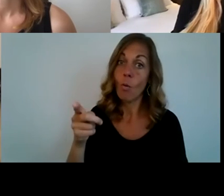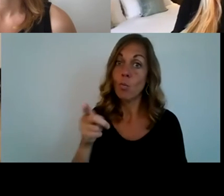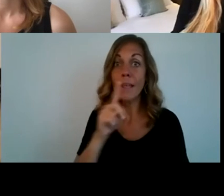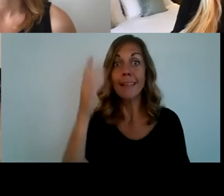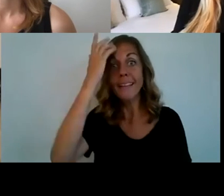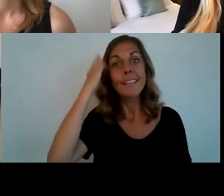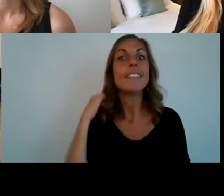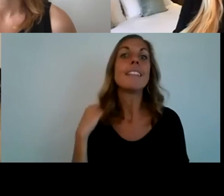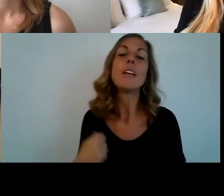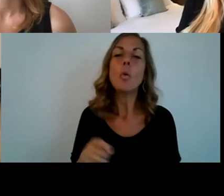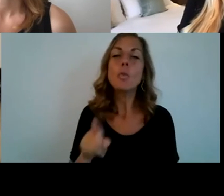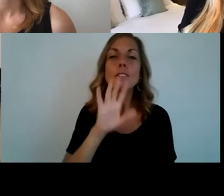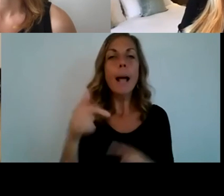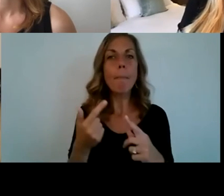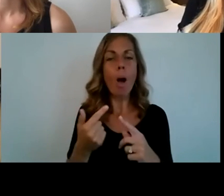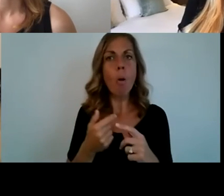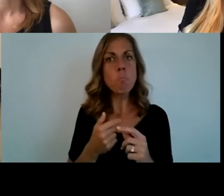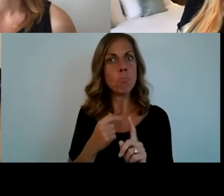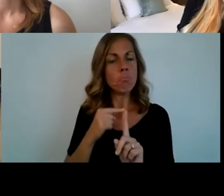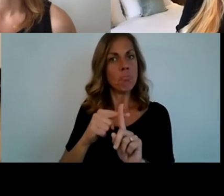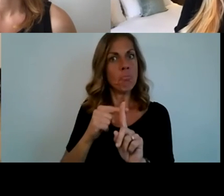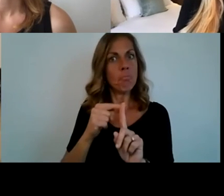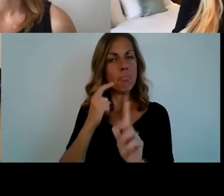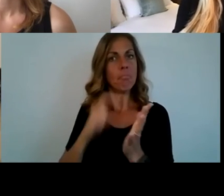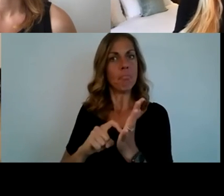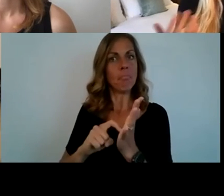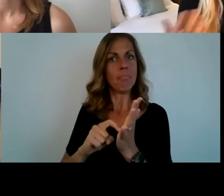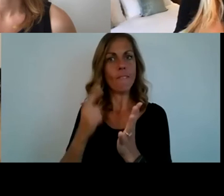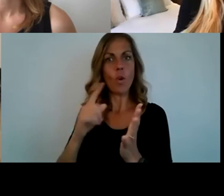about silver linings through this crisis. And for me, for those that don't know, I used